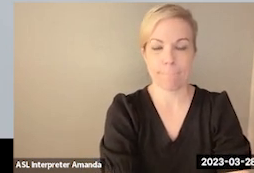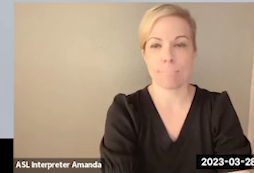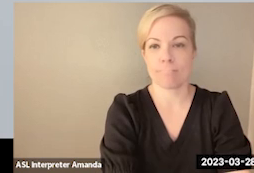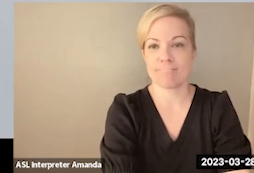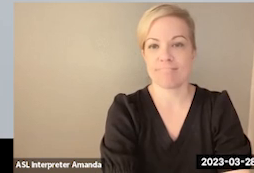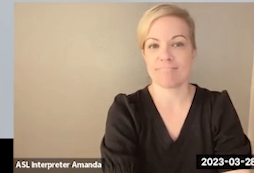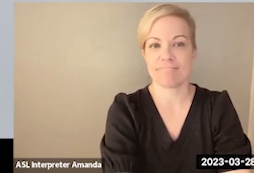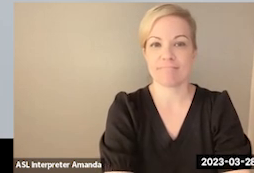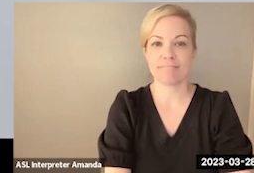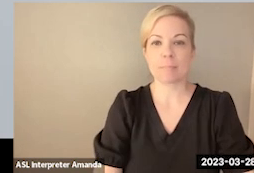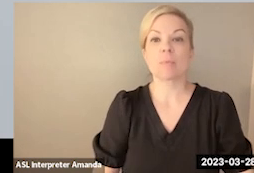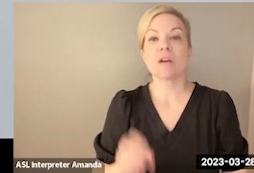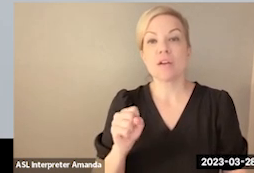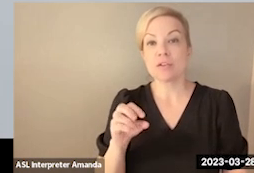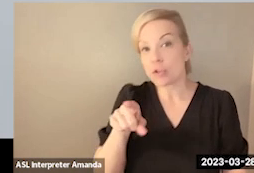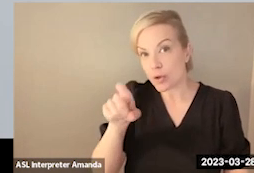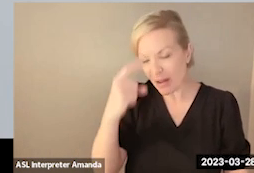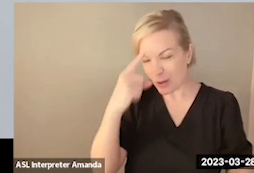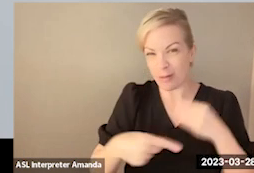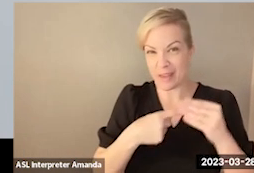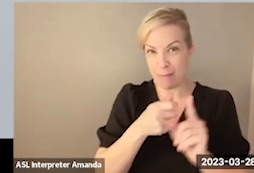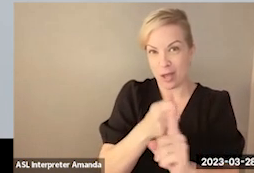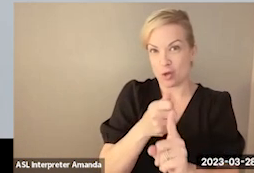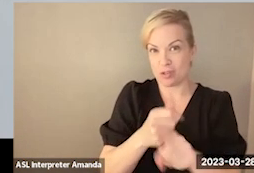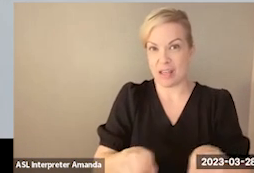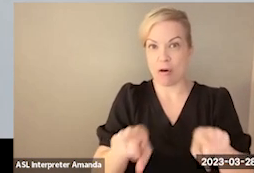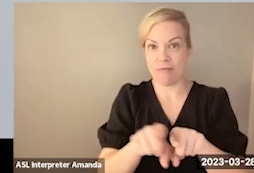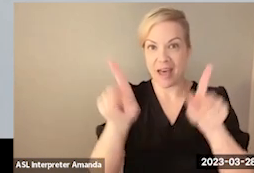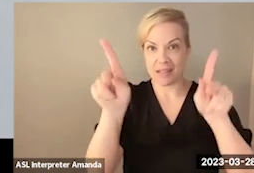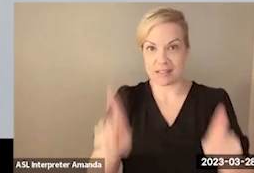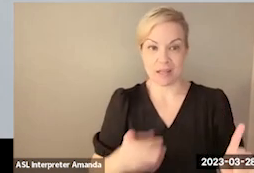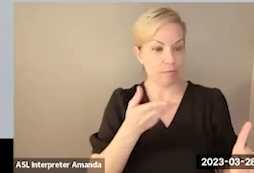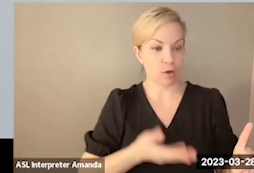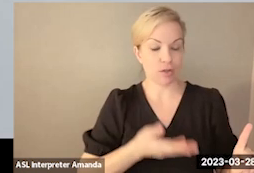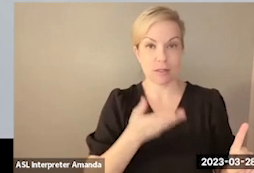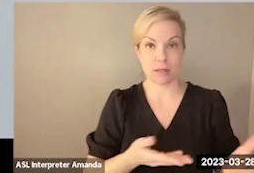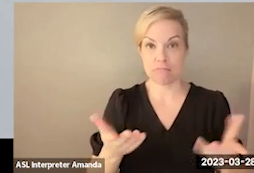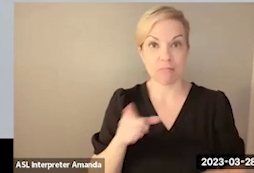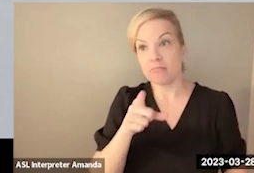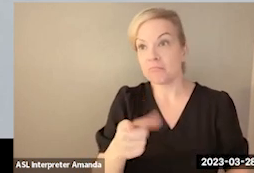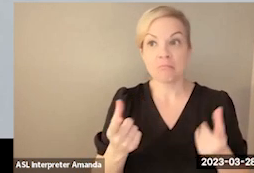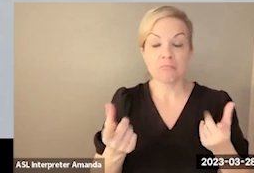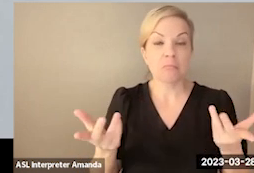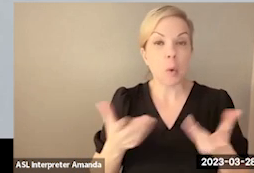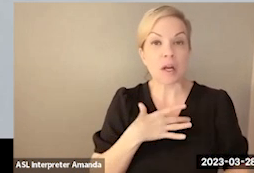Debbie Stine, Science & Technology Policy Academy: So you you really would need to think about yourself as a person. Debbie Stine, Science & Technology Policy Academy: And what is it that you like to do, you know, do you like to.